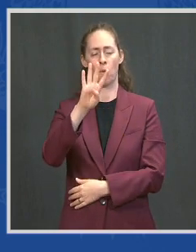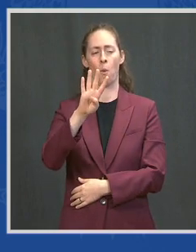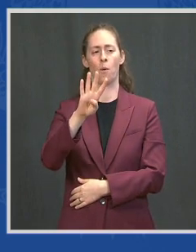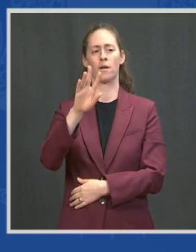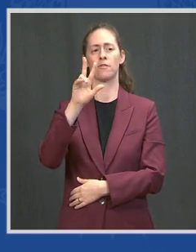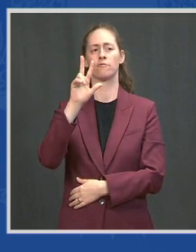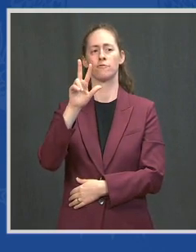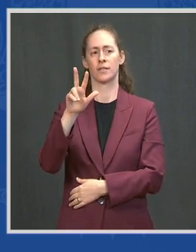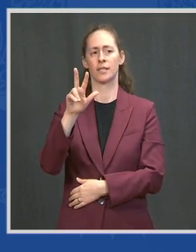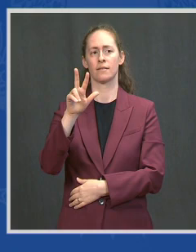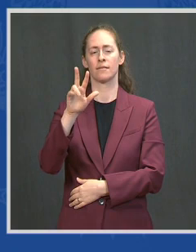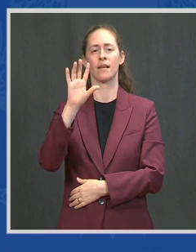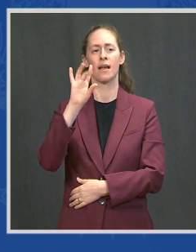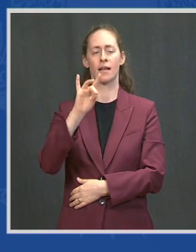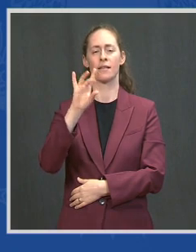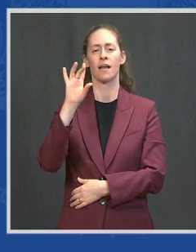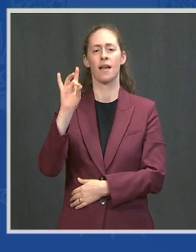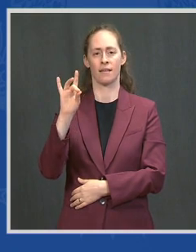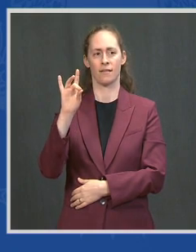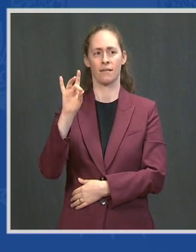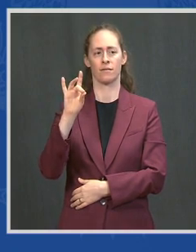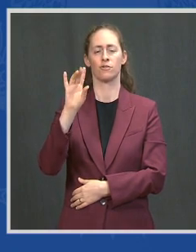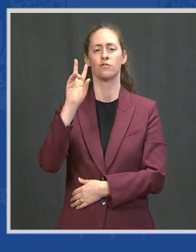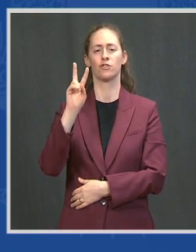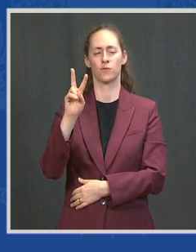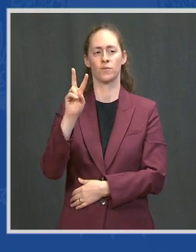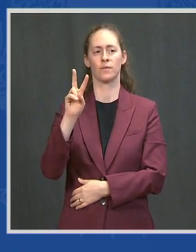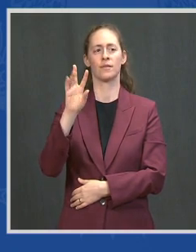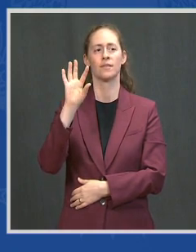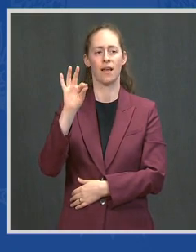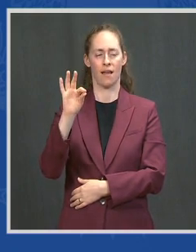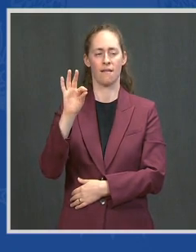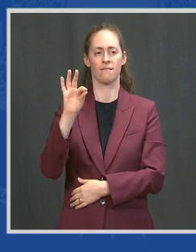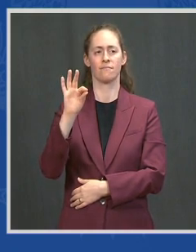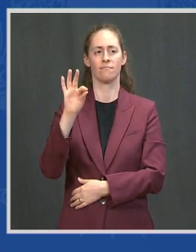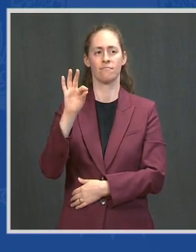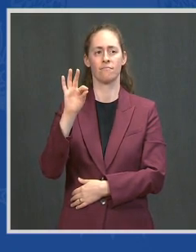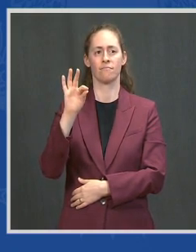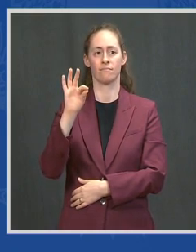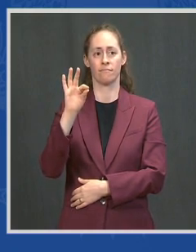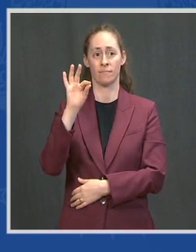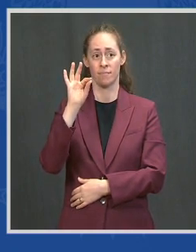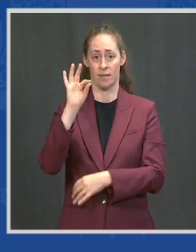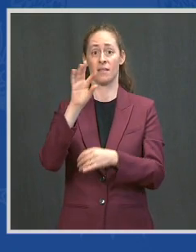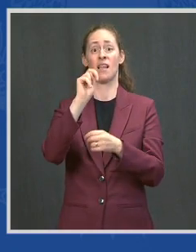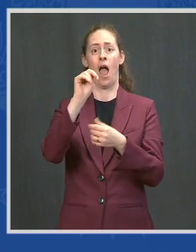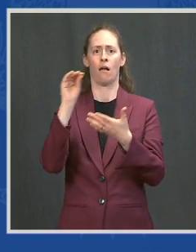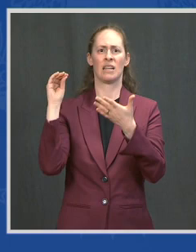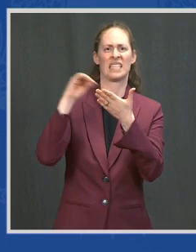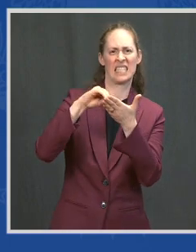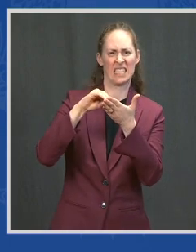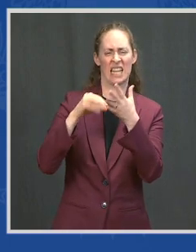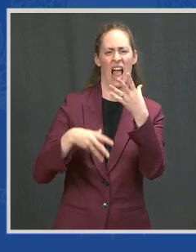Your zip code to that number: 438829 and you'll get text back to location